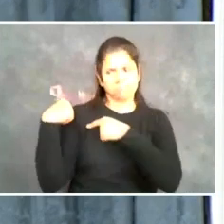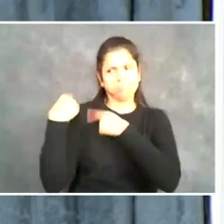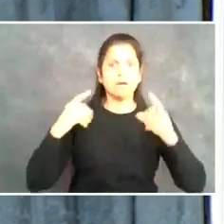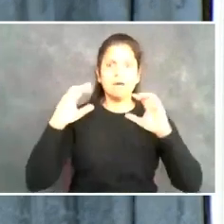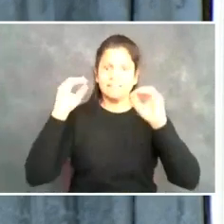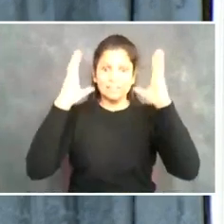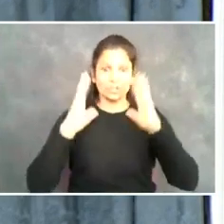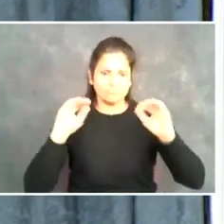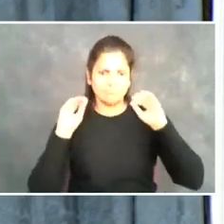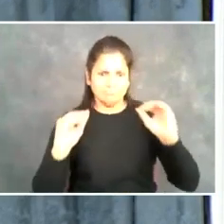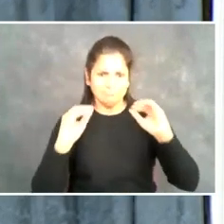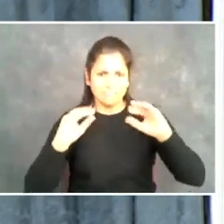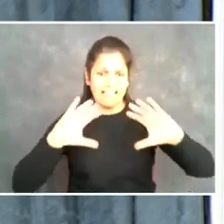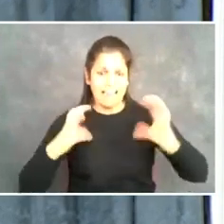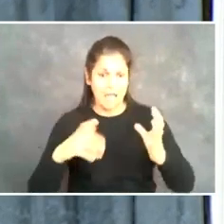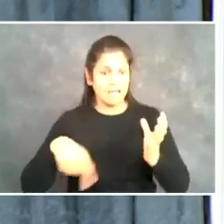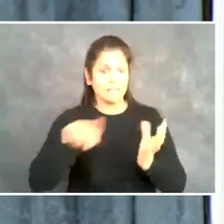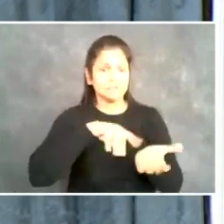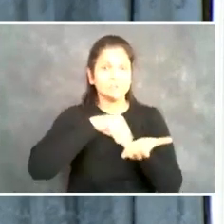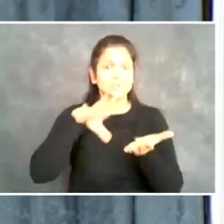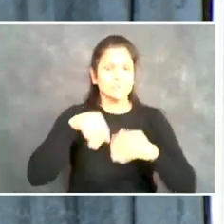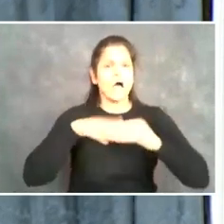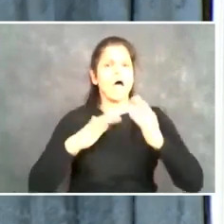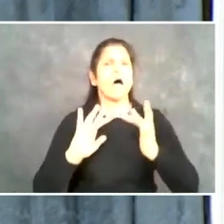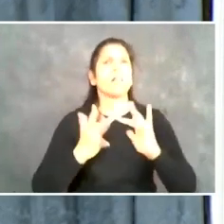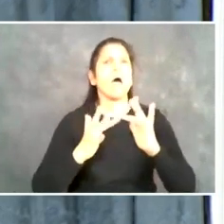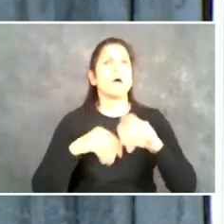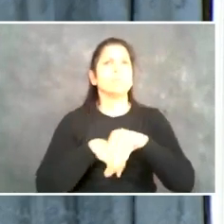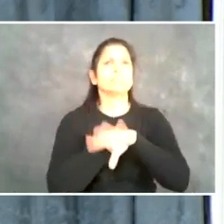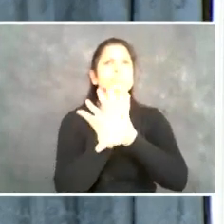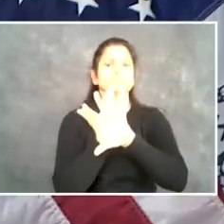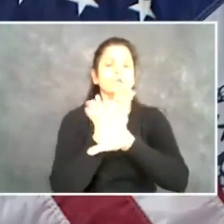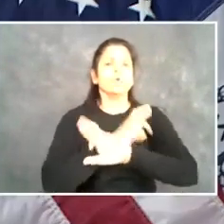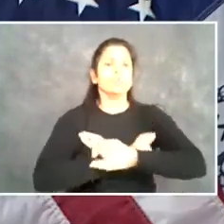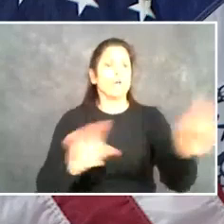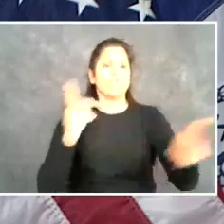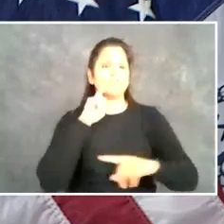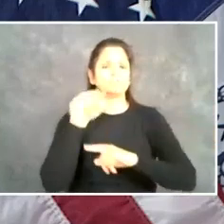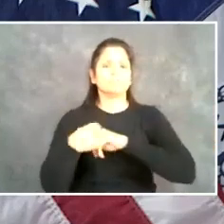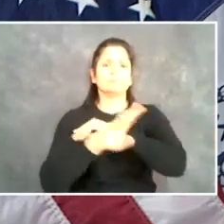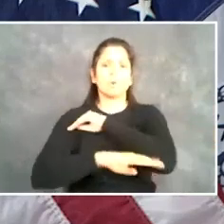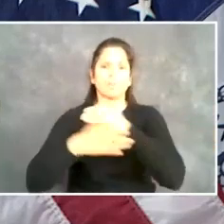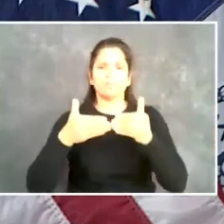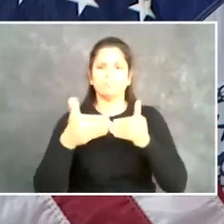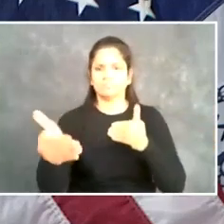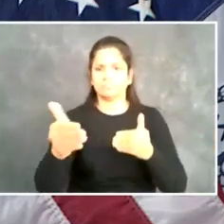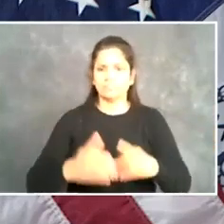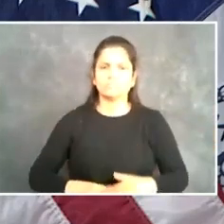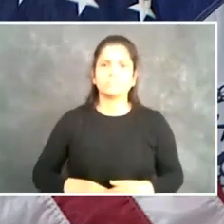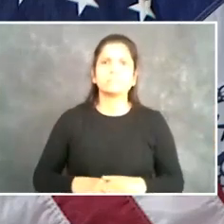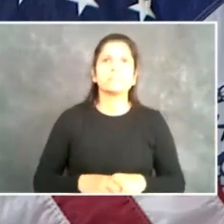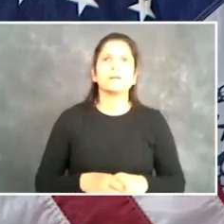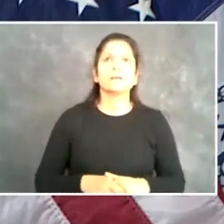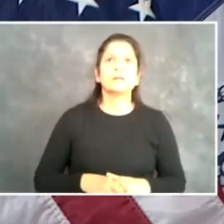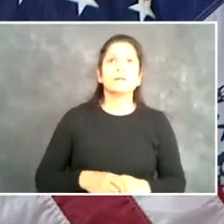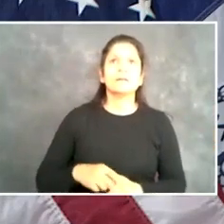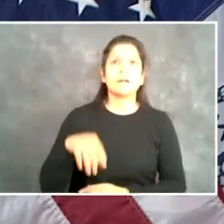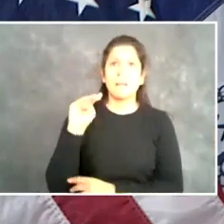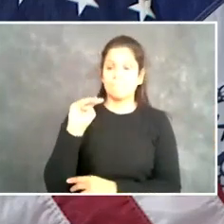ANYTHING WE ARE ALREADY DOING. WE ARE DOING WHAT WE CAN VIRTUALLY, TRAINING TEACHERS AND BRINGING UP TO SPEED SO THEY CAN BE READY IN SEPTEMBER.